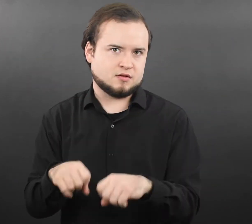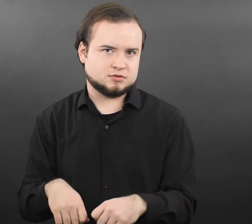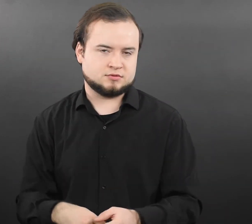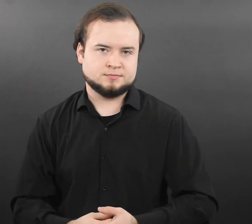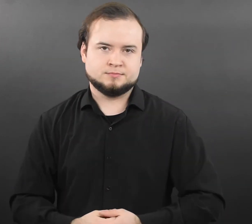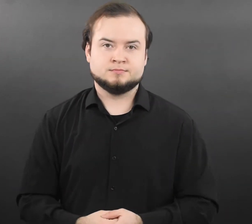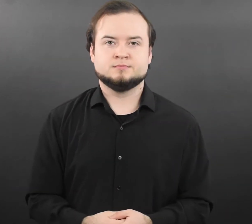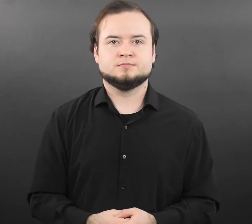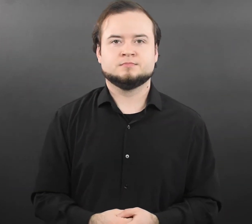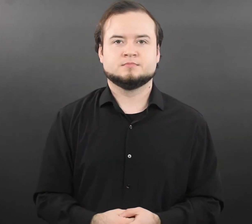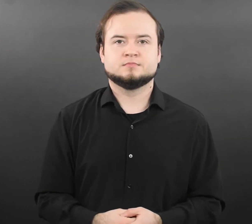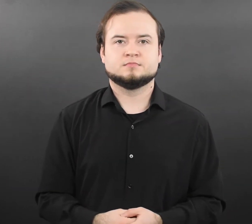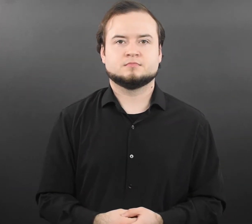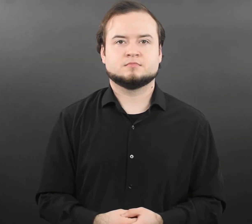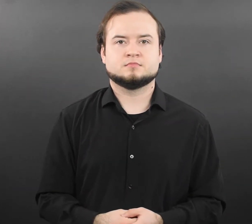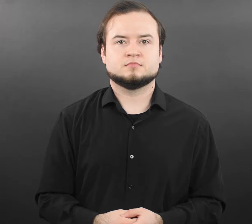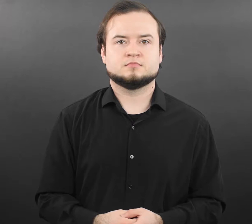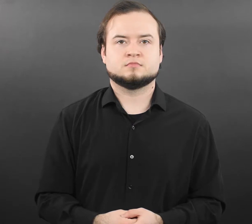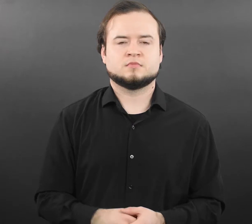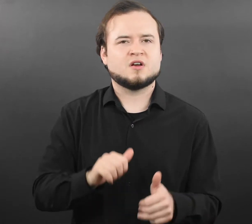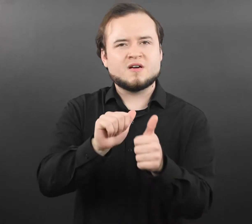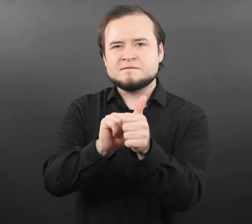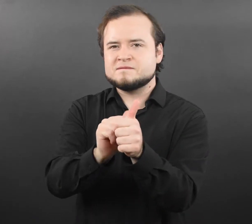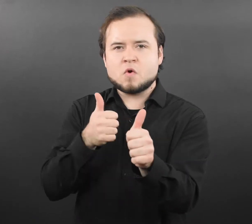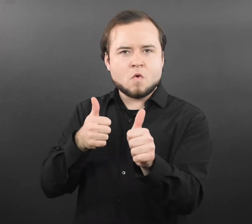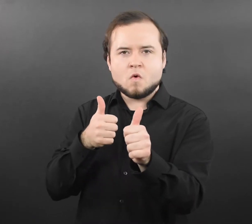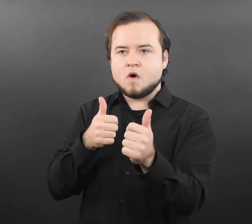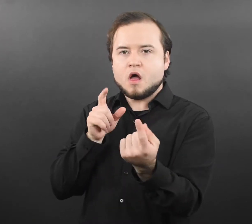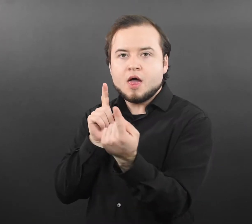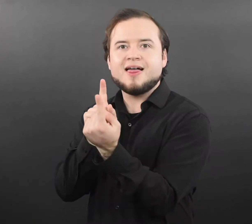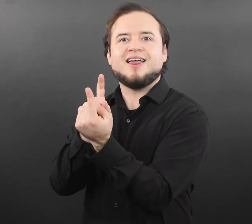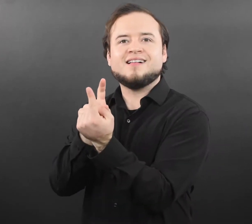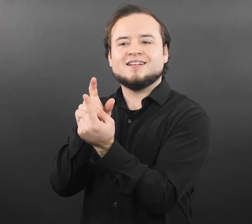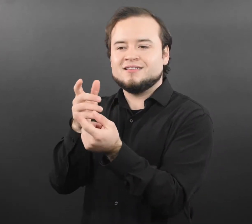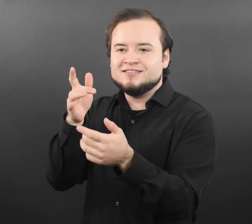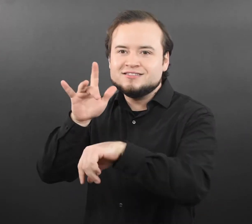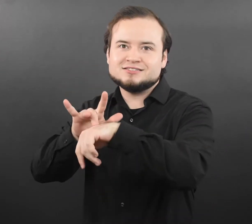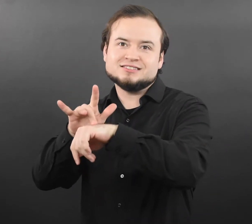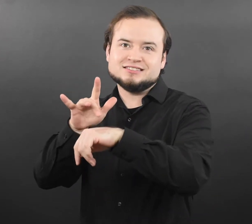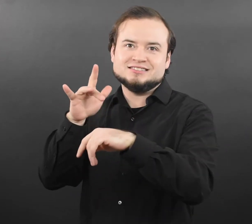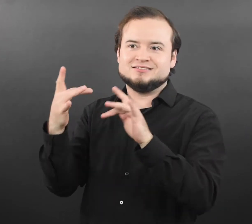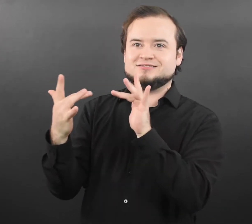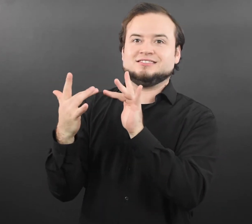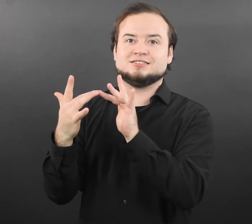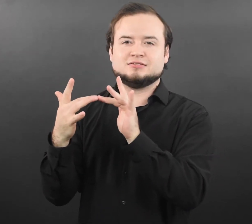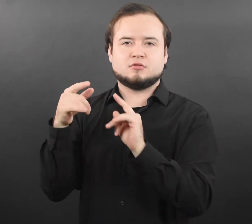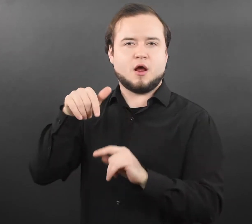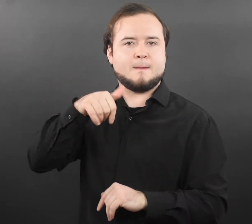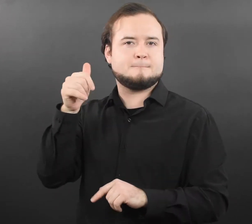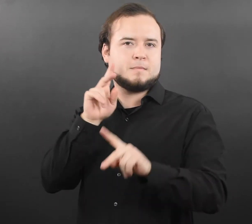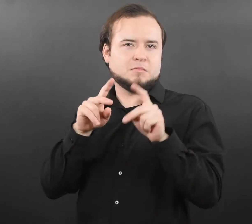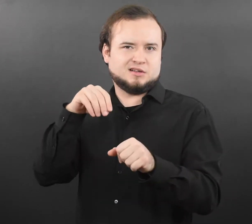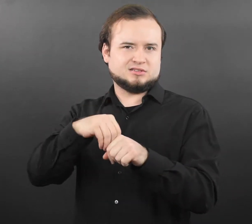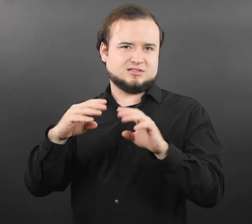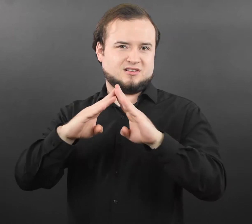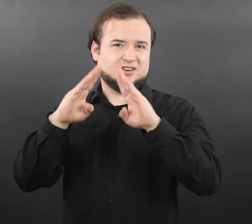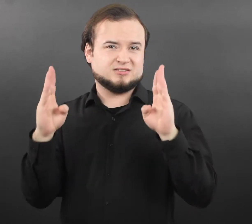• Avoid contact with other members of the household and with pets.